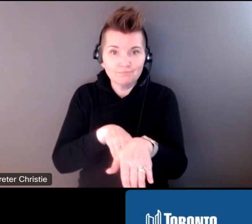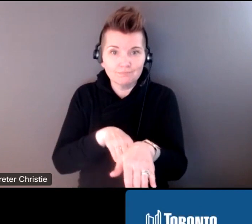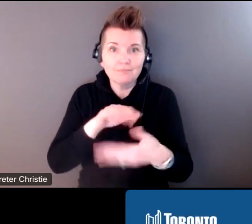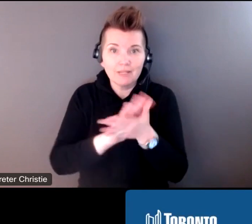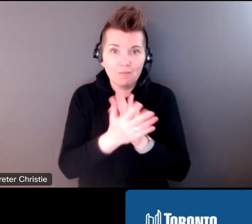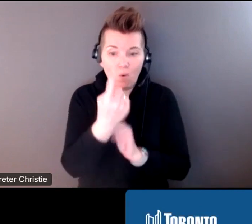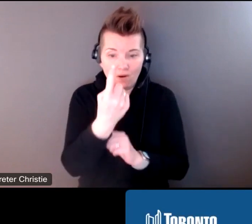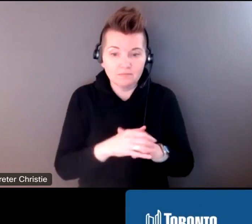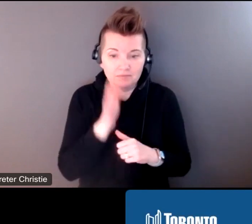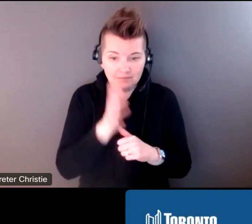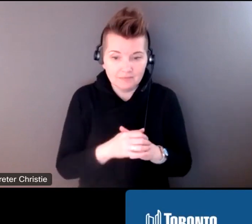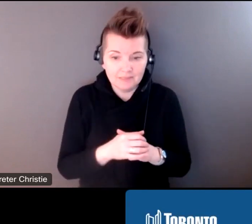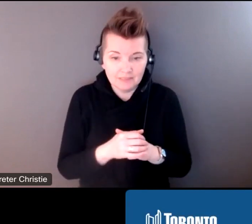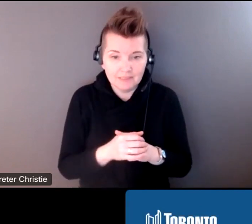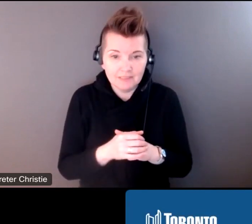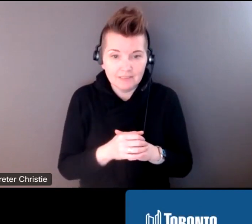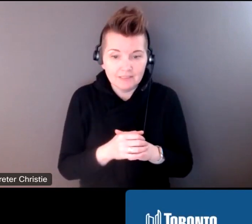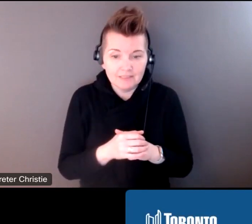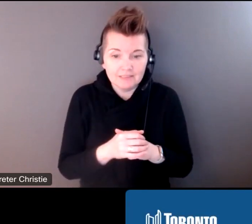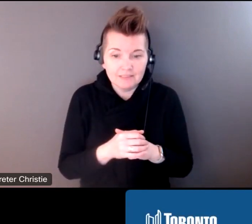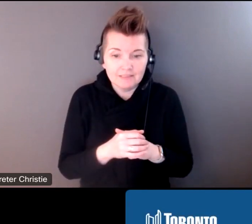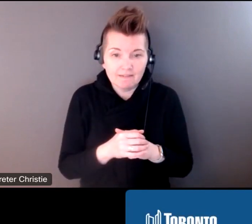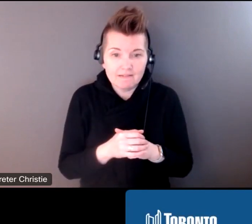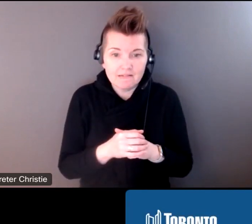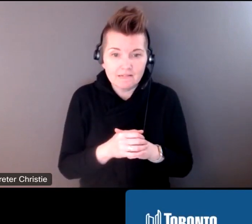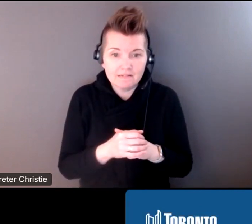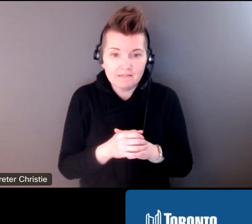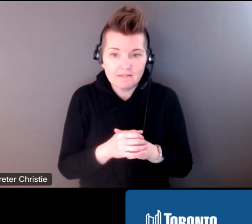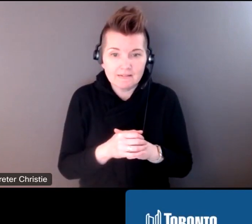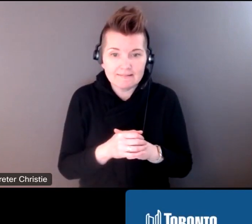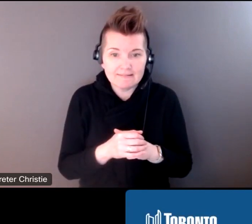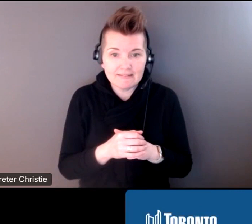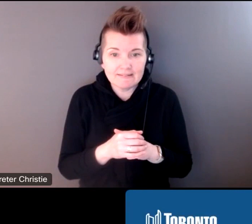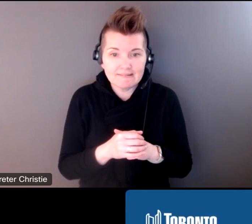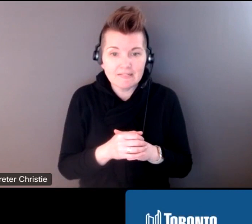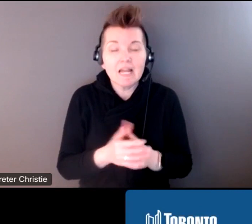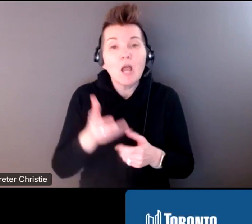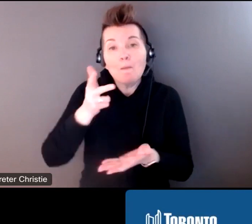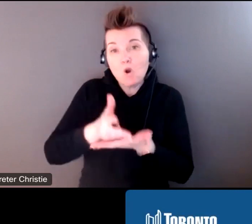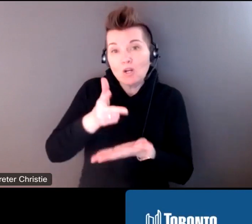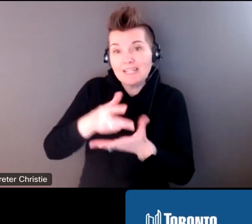And then the point being made about parking within construction work zones, personal vehicles,